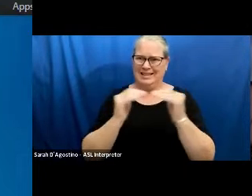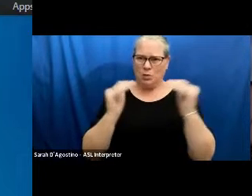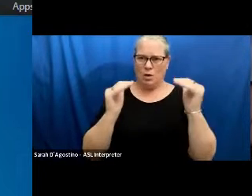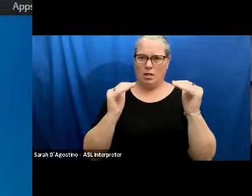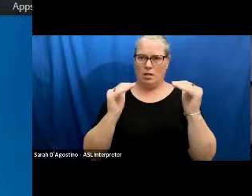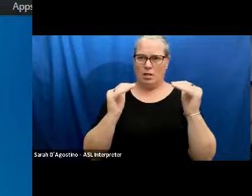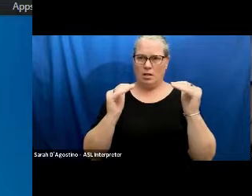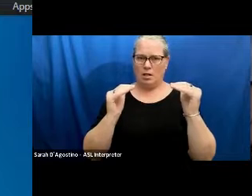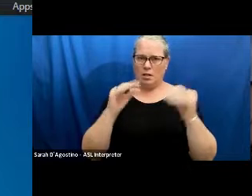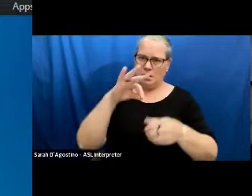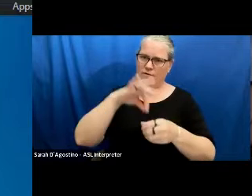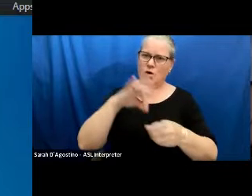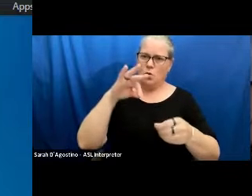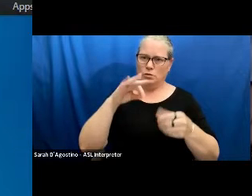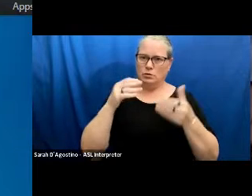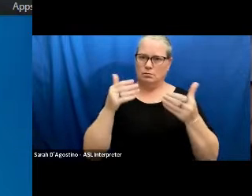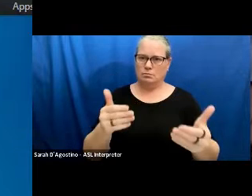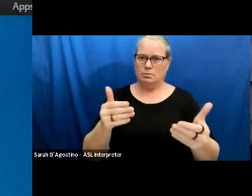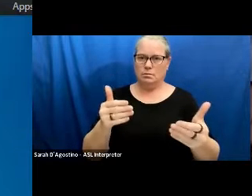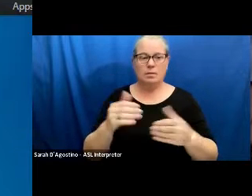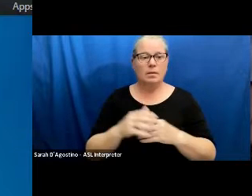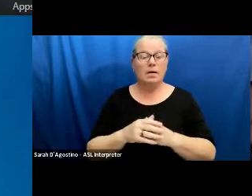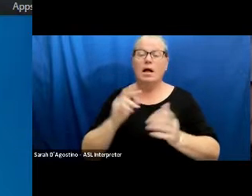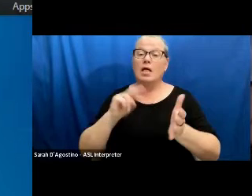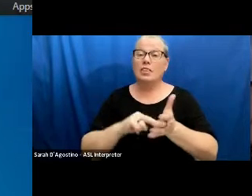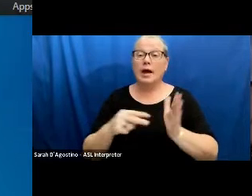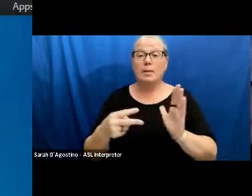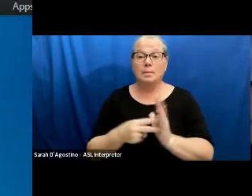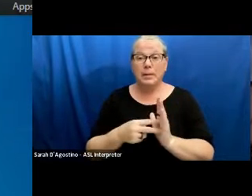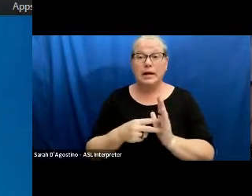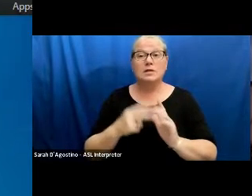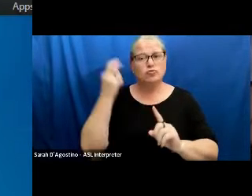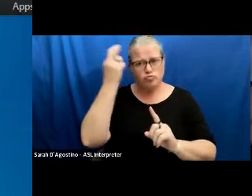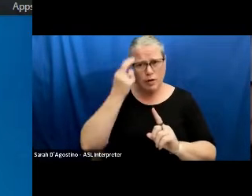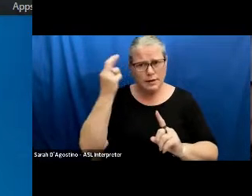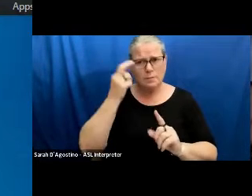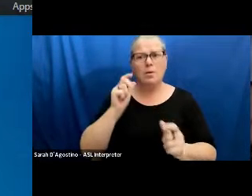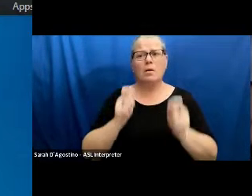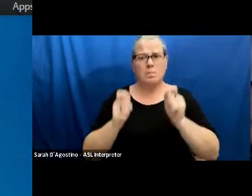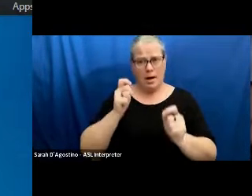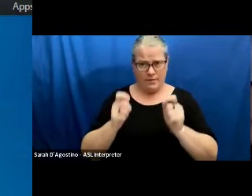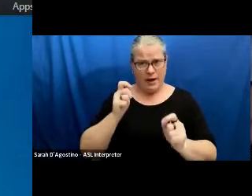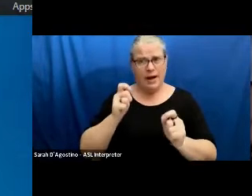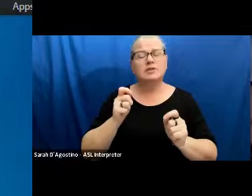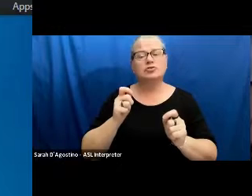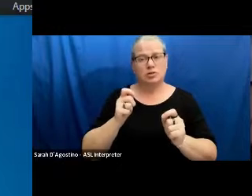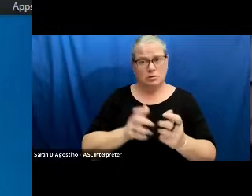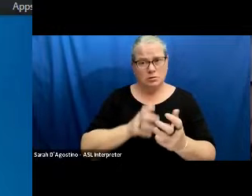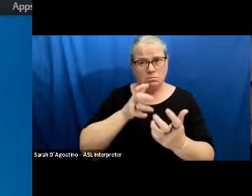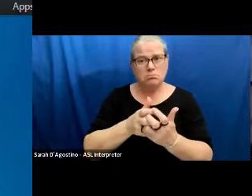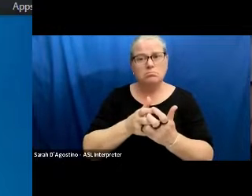so this means reasonable modifications must be made in order to ensure that a voter is not